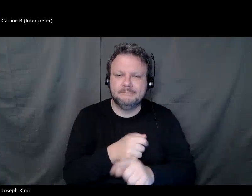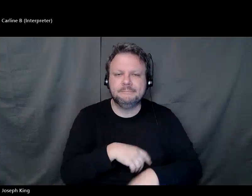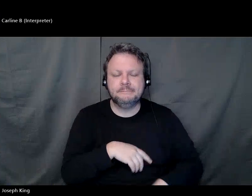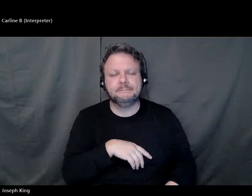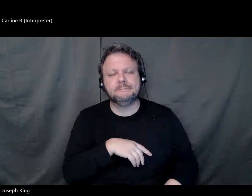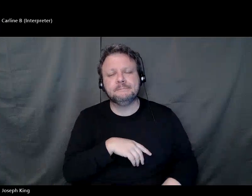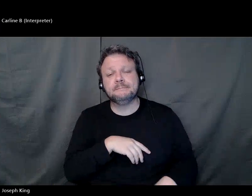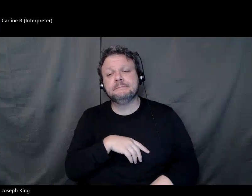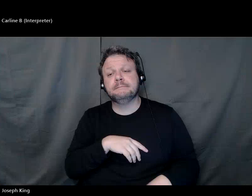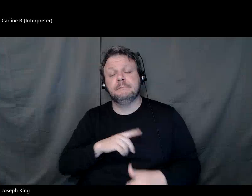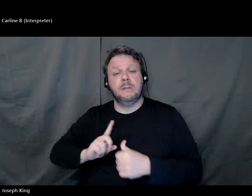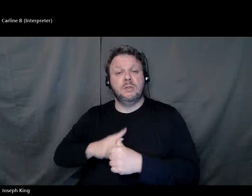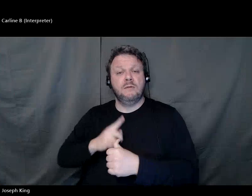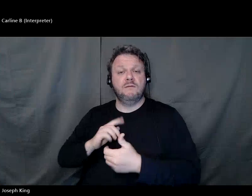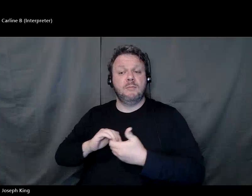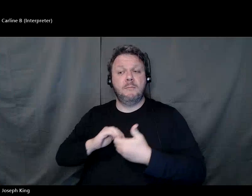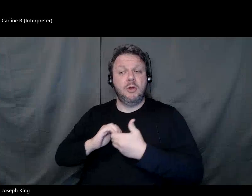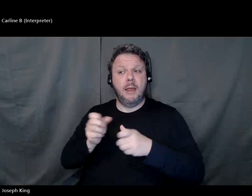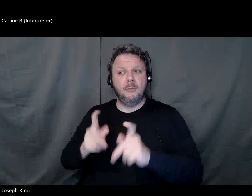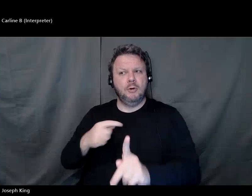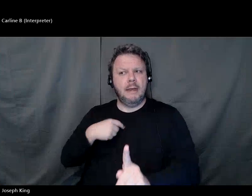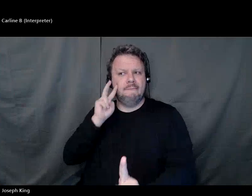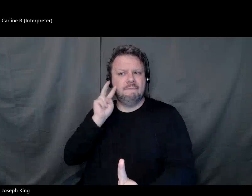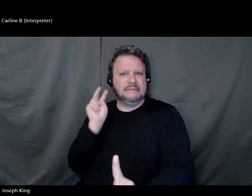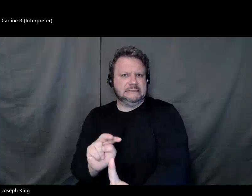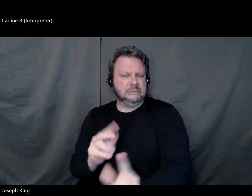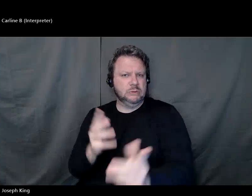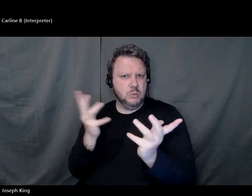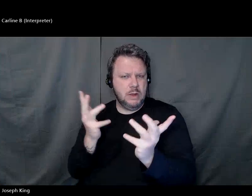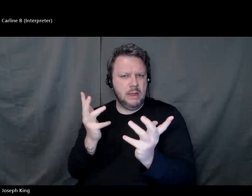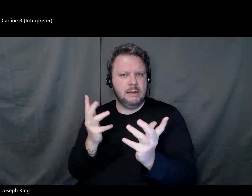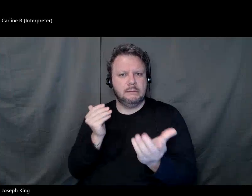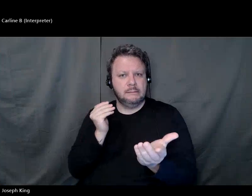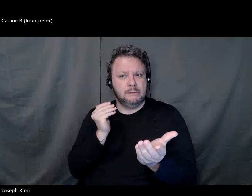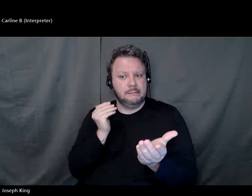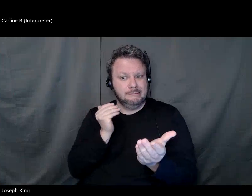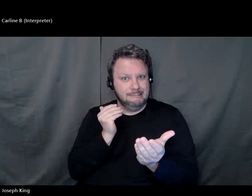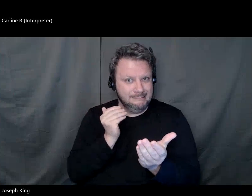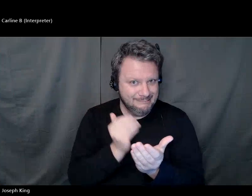The first partnership opportunity that I see is getting closer than you've ever